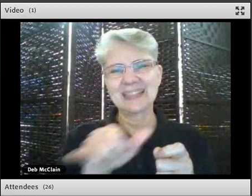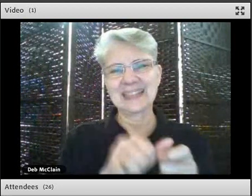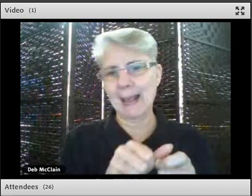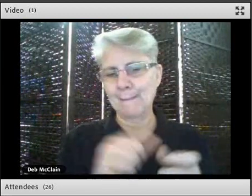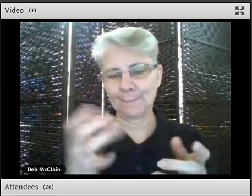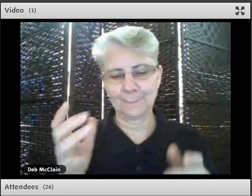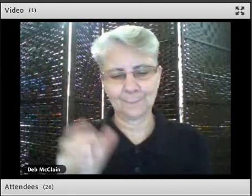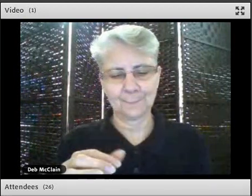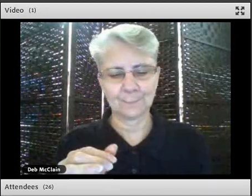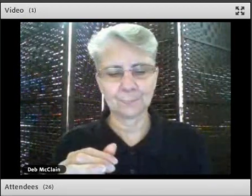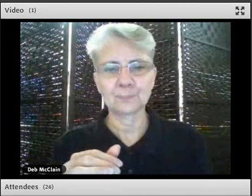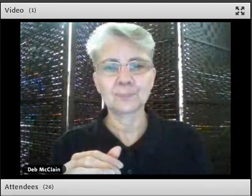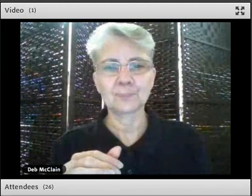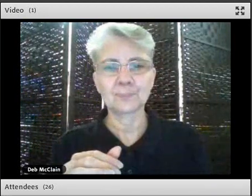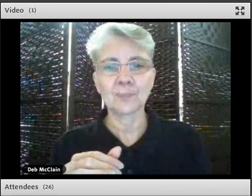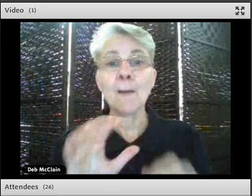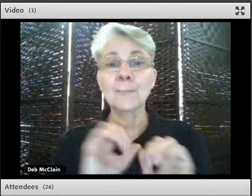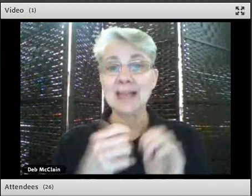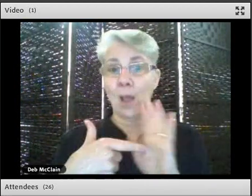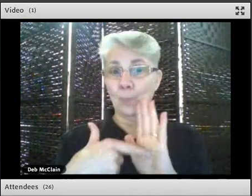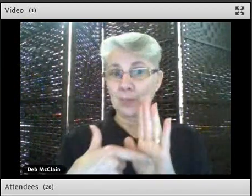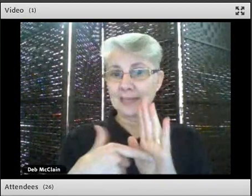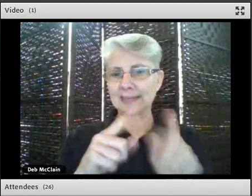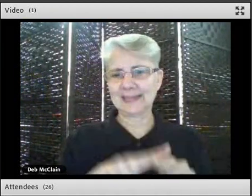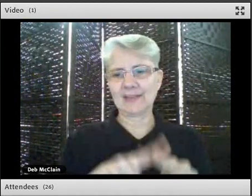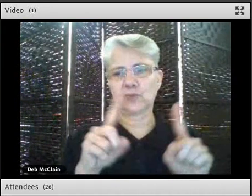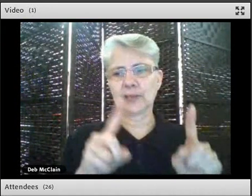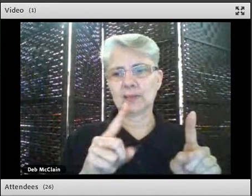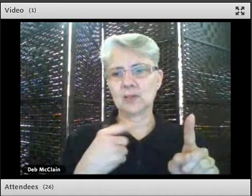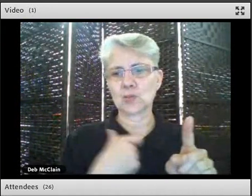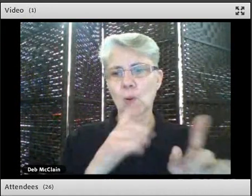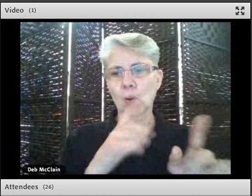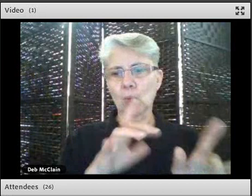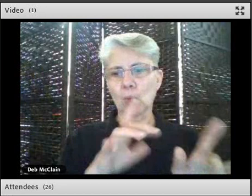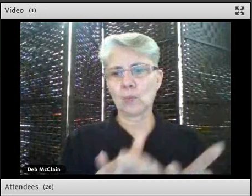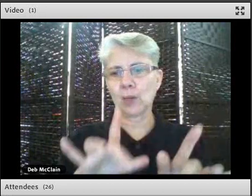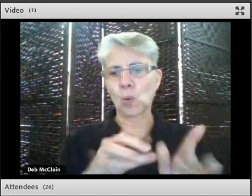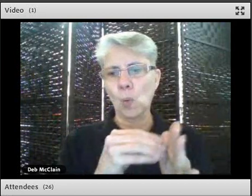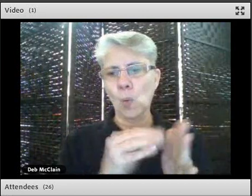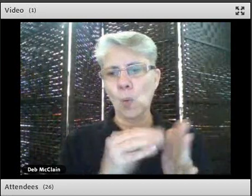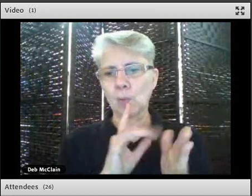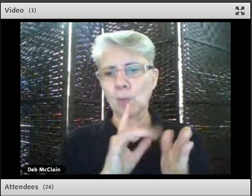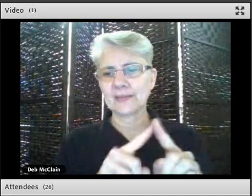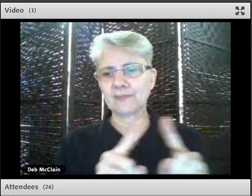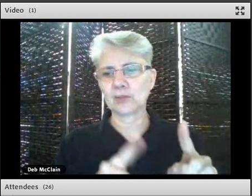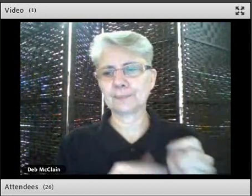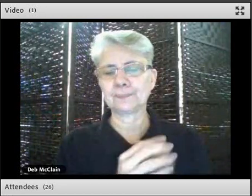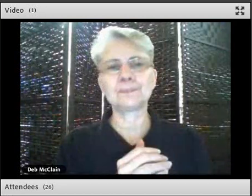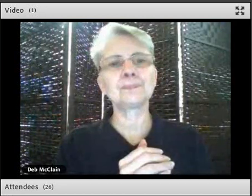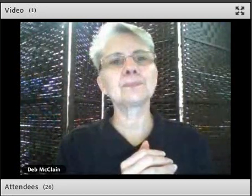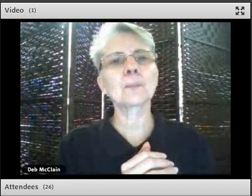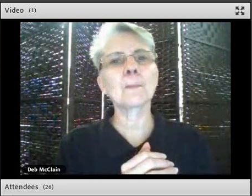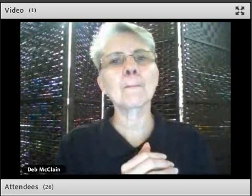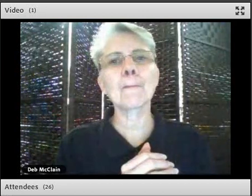So, our media type -- we're still going to include "audio," but we will now also have to include "computer"